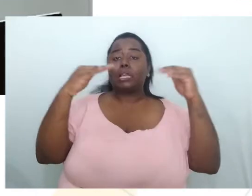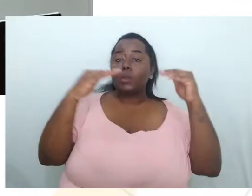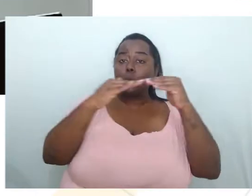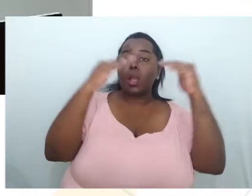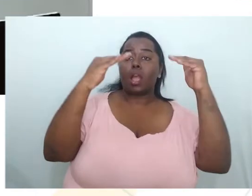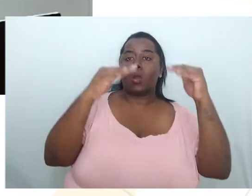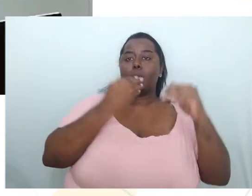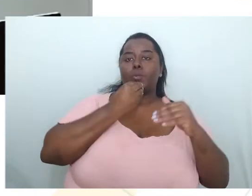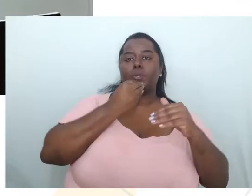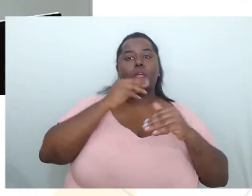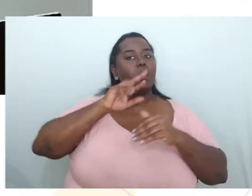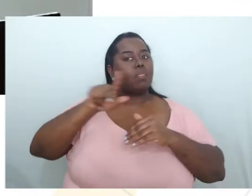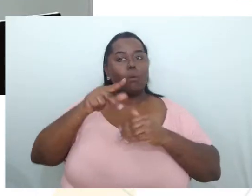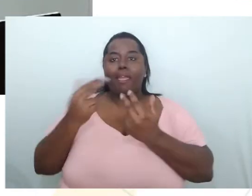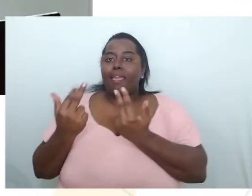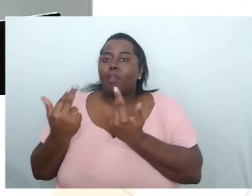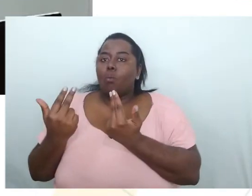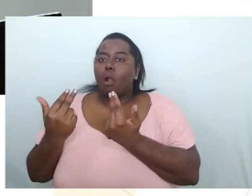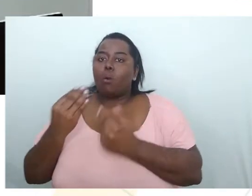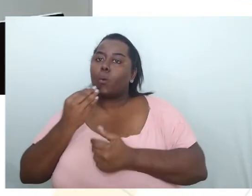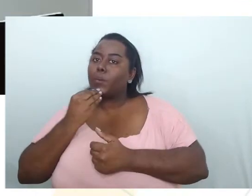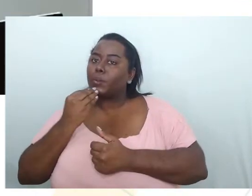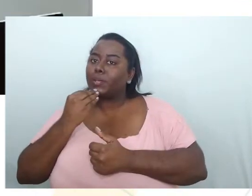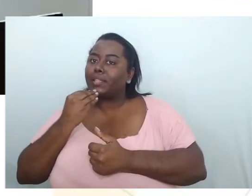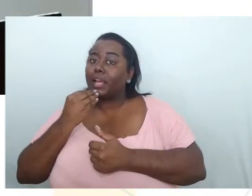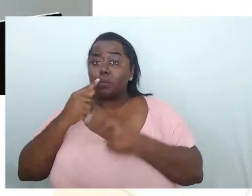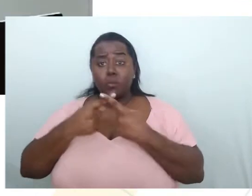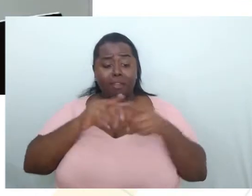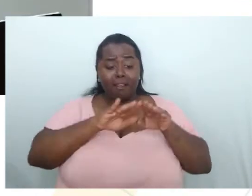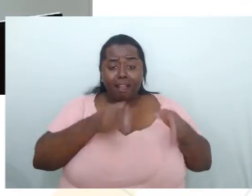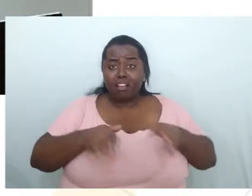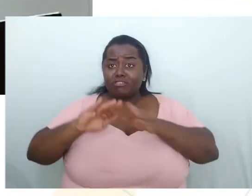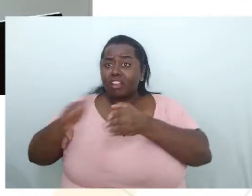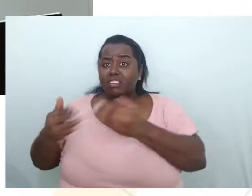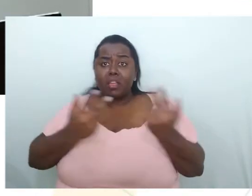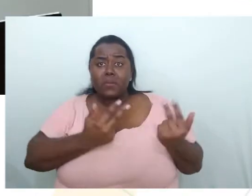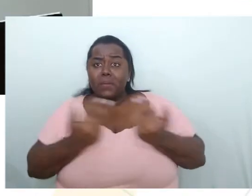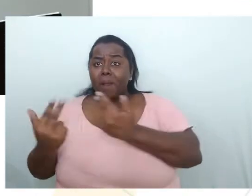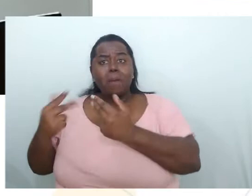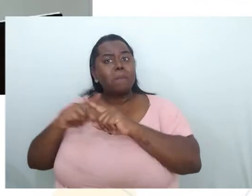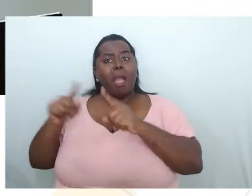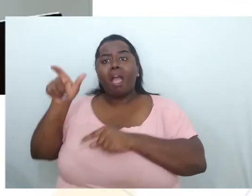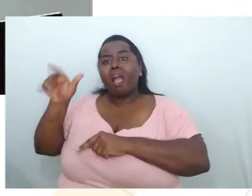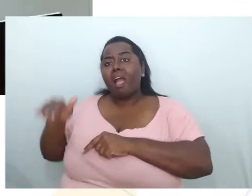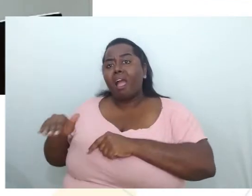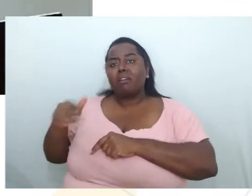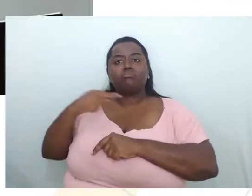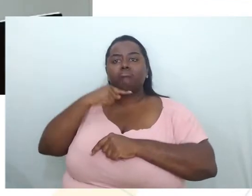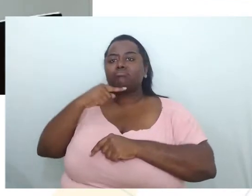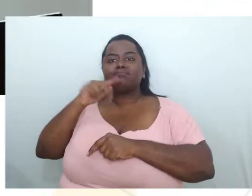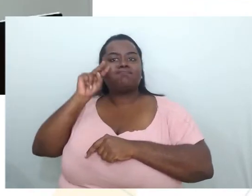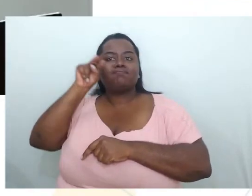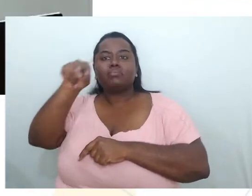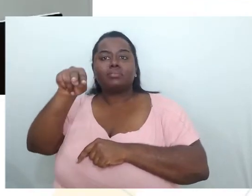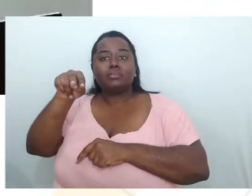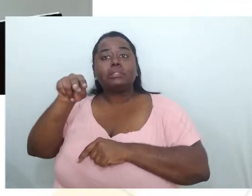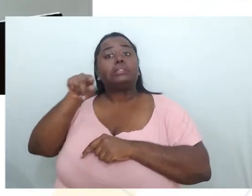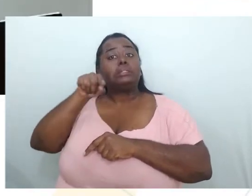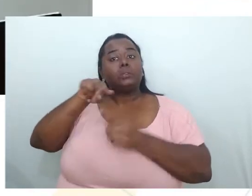equality of opportunity, so that you are giving people with a disadvantage a bit